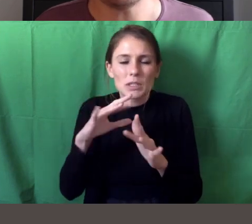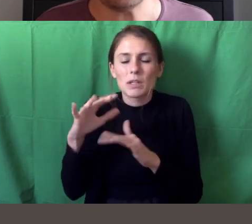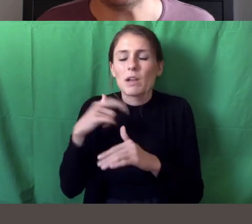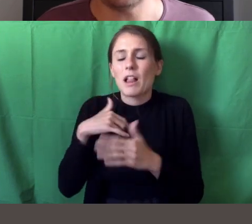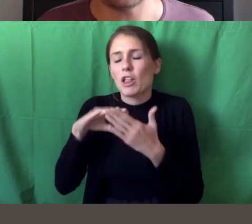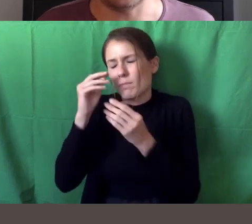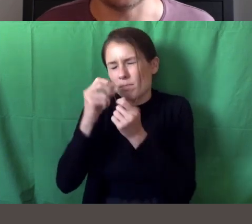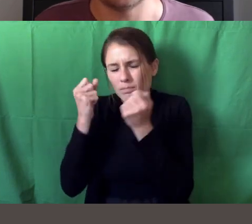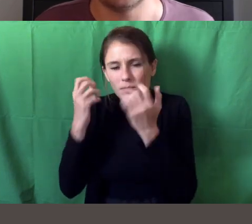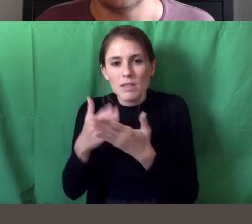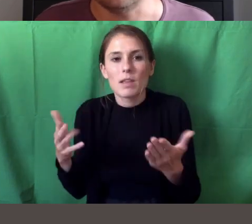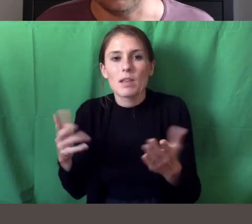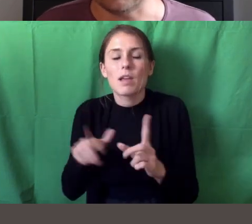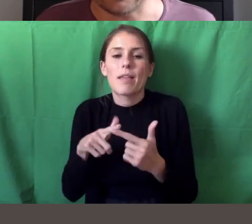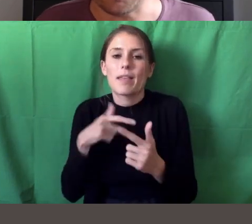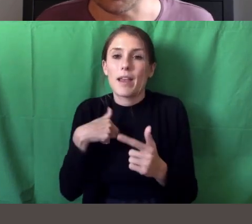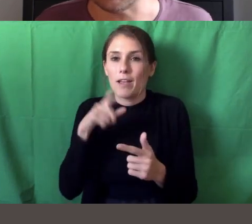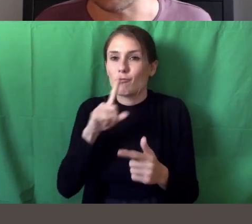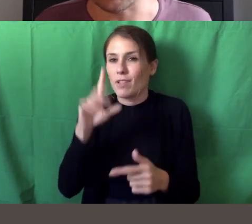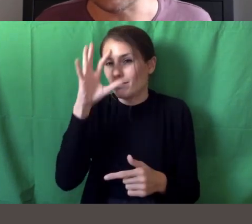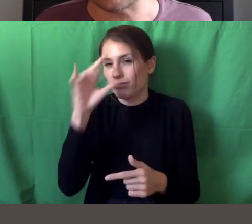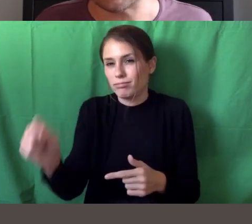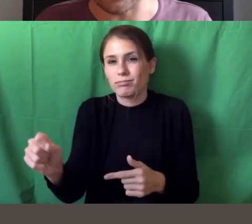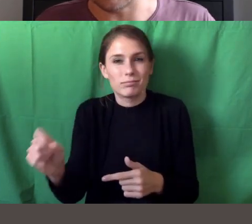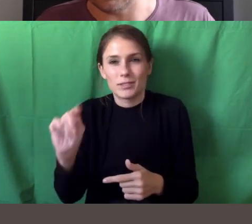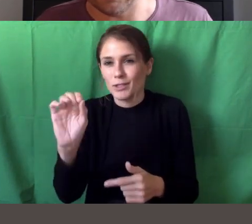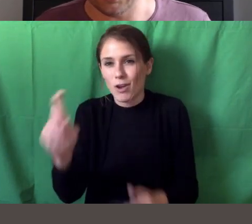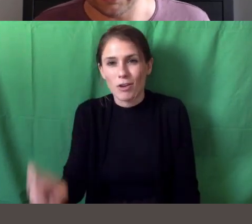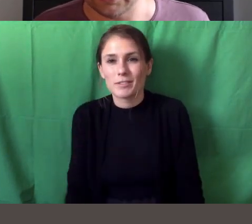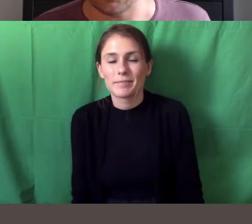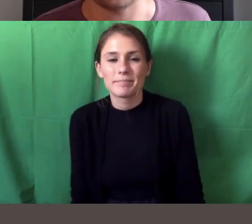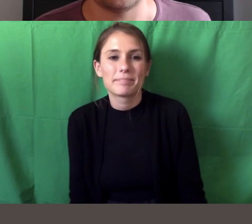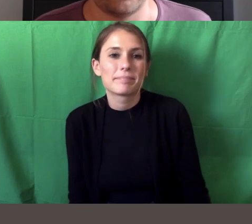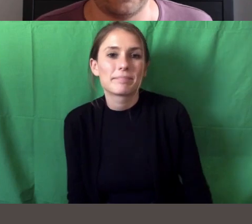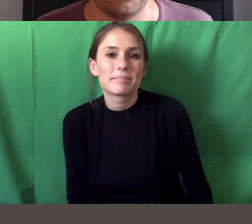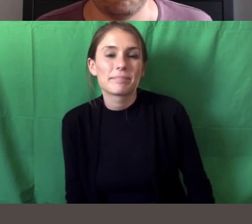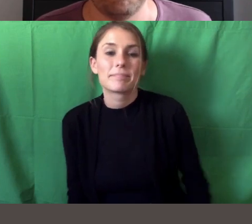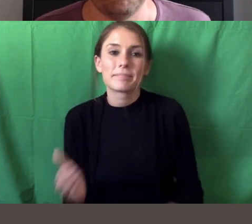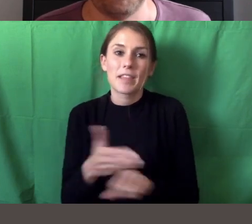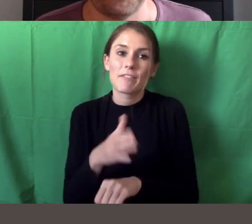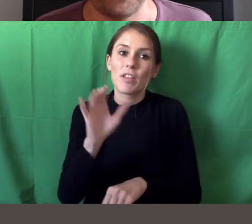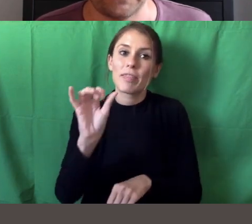It was so great and I learned so many new things. And then I was really sucked into